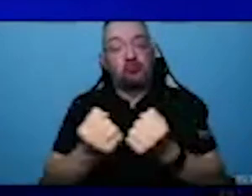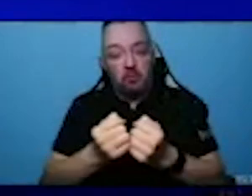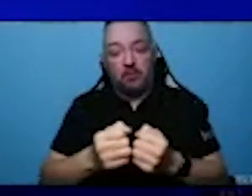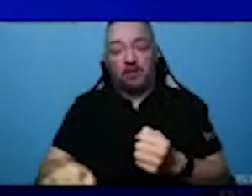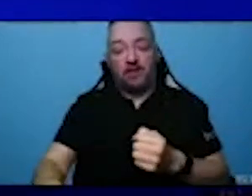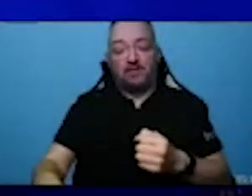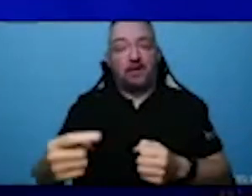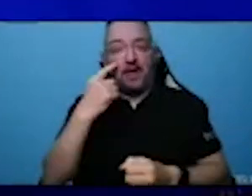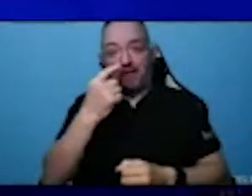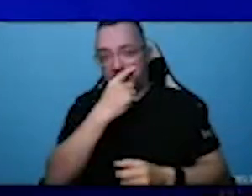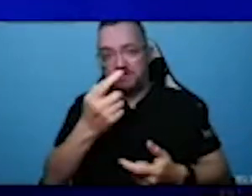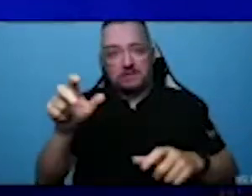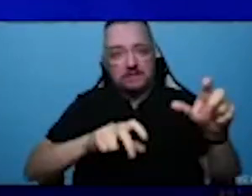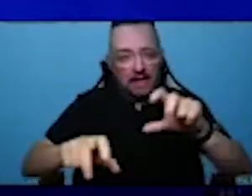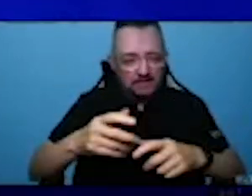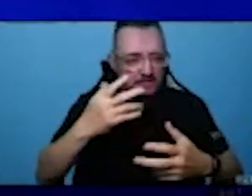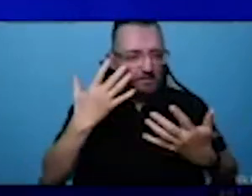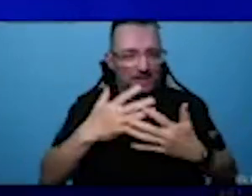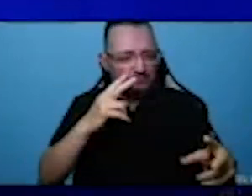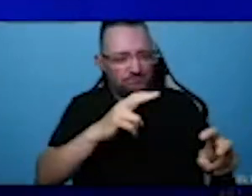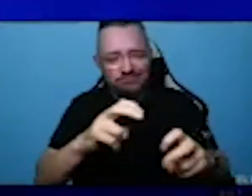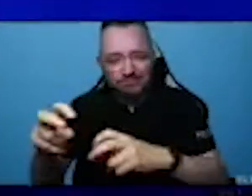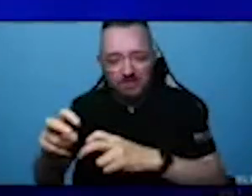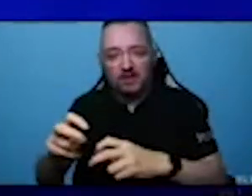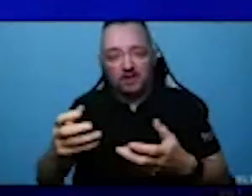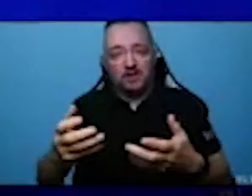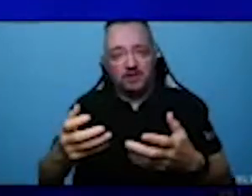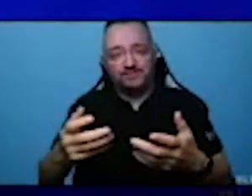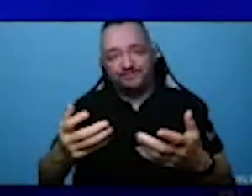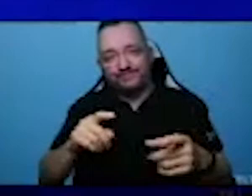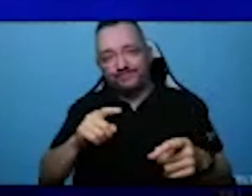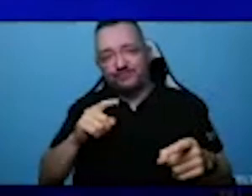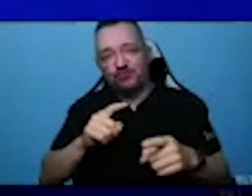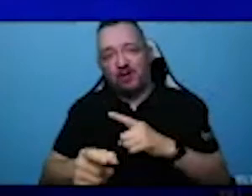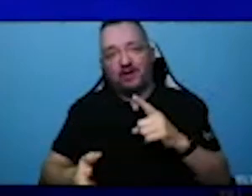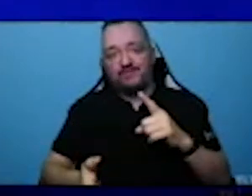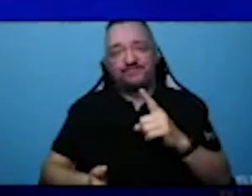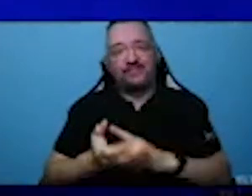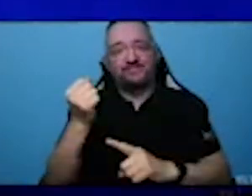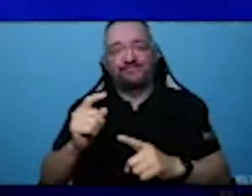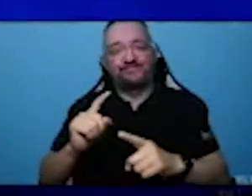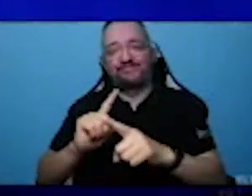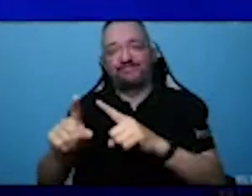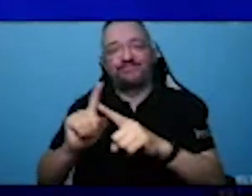time really engaging in quite a number of different collaborative activities with our various communities, both of